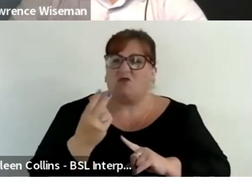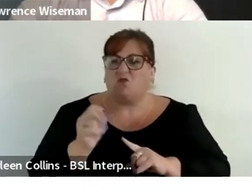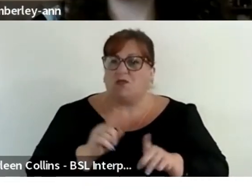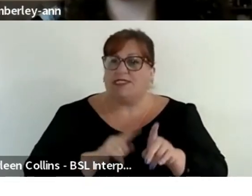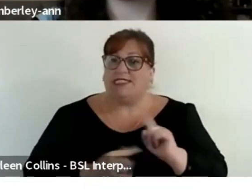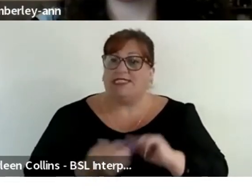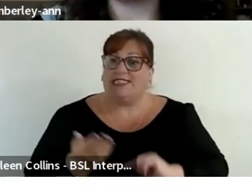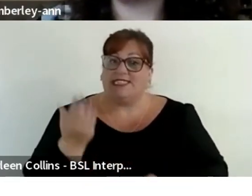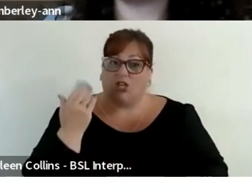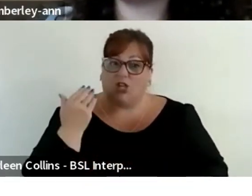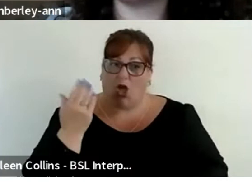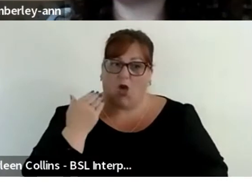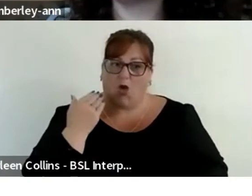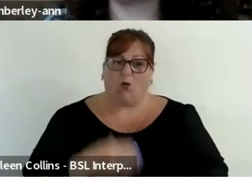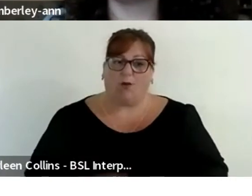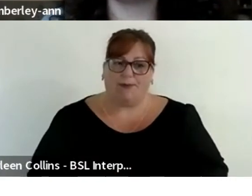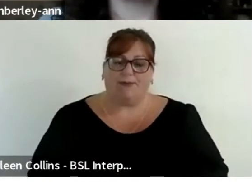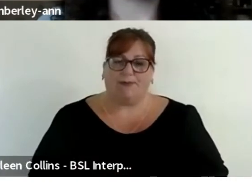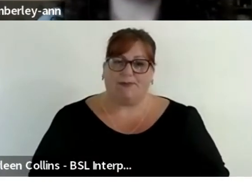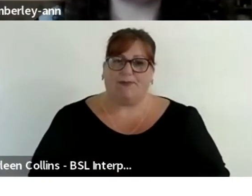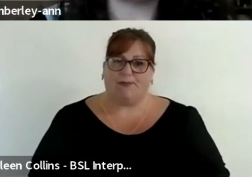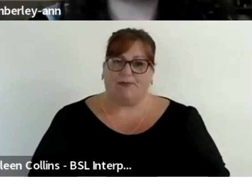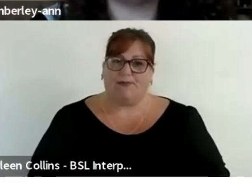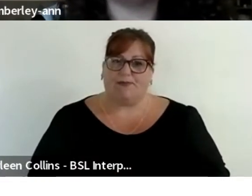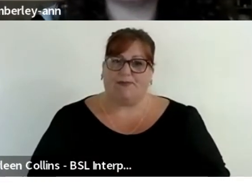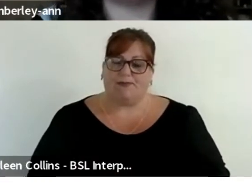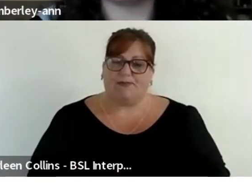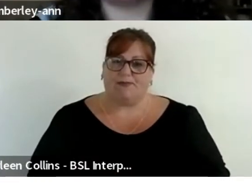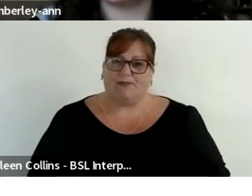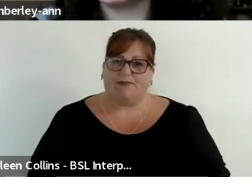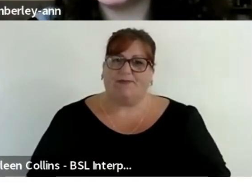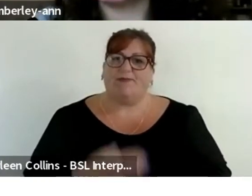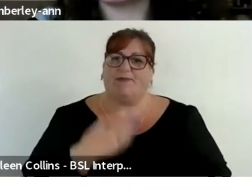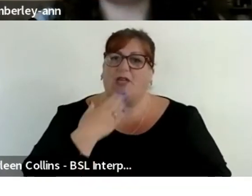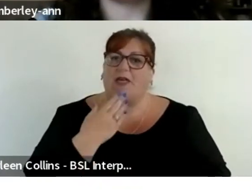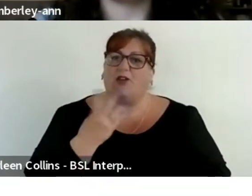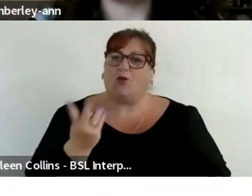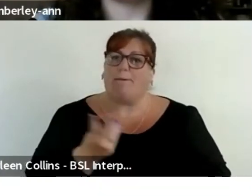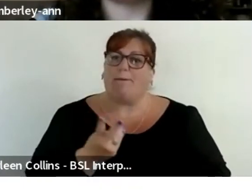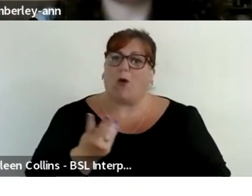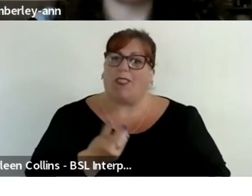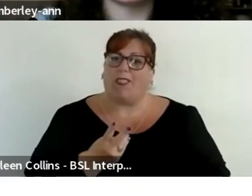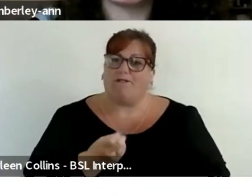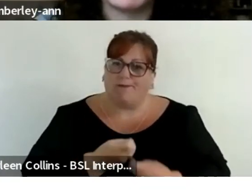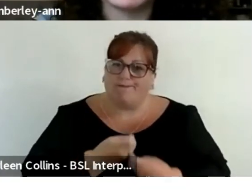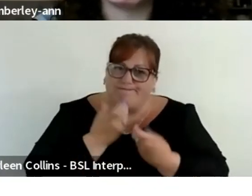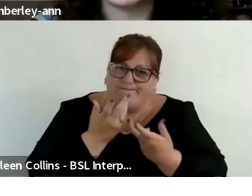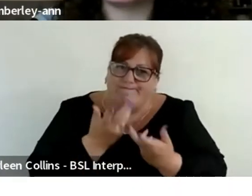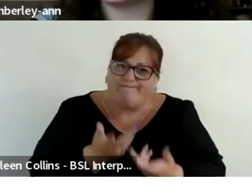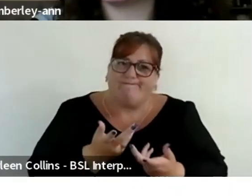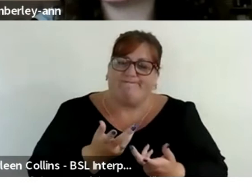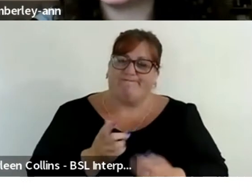OK. Thank you both so much for sharing and for your willingness to take part and be open today.